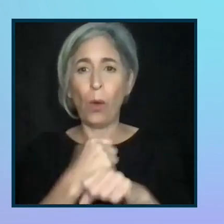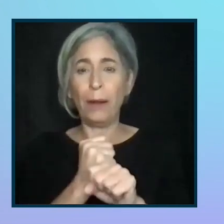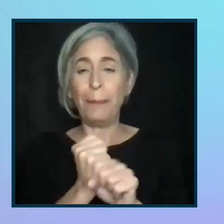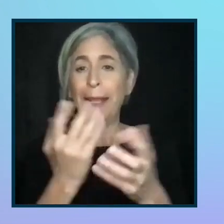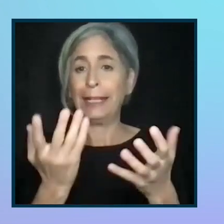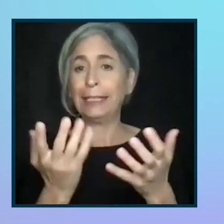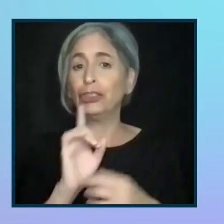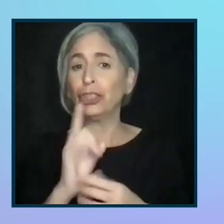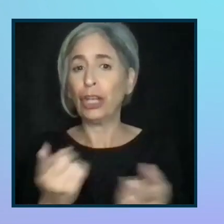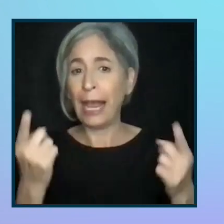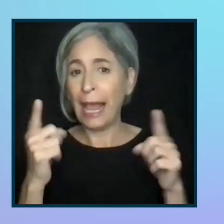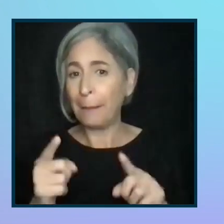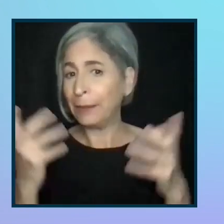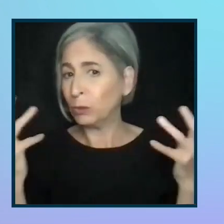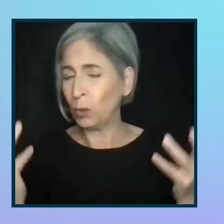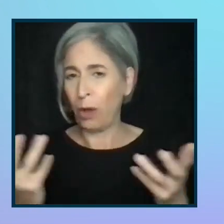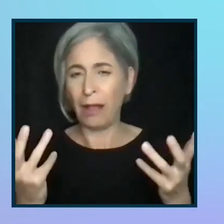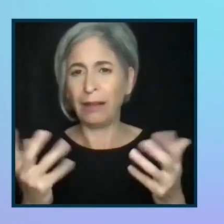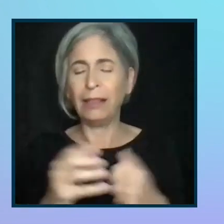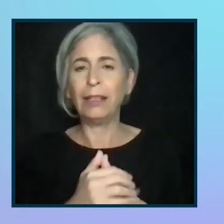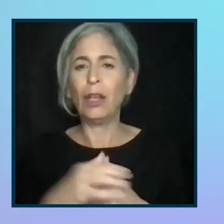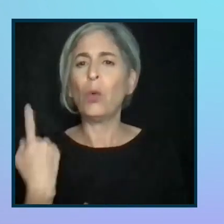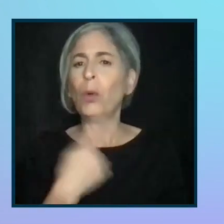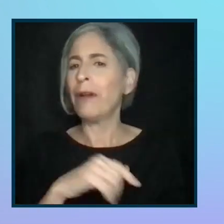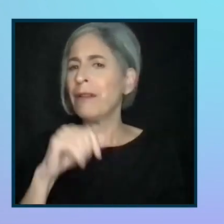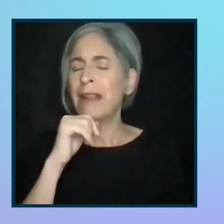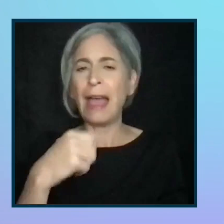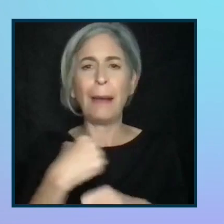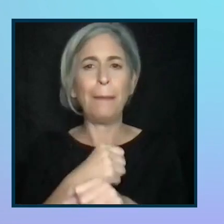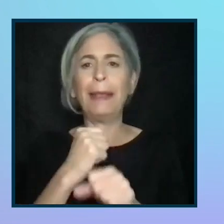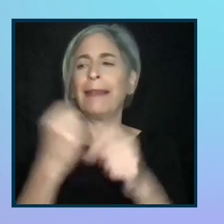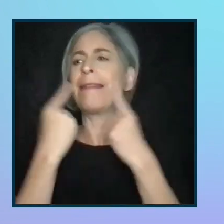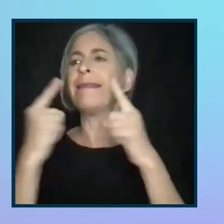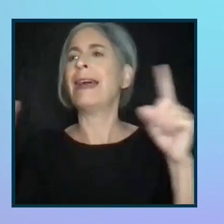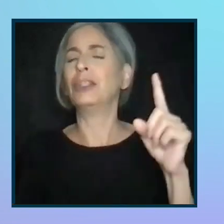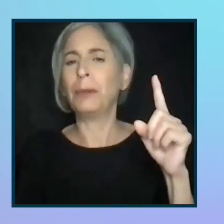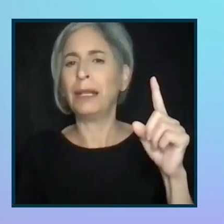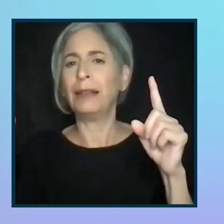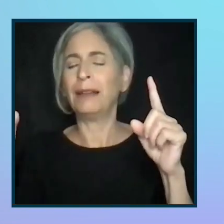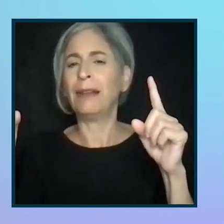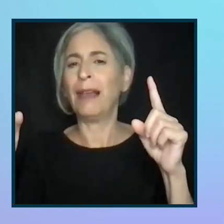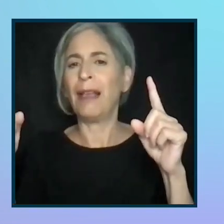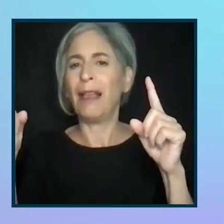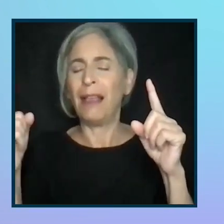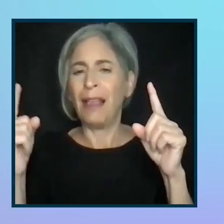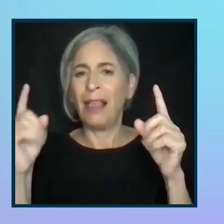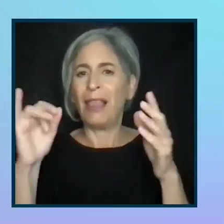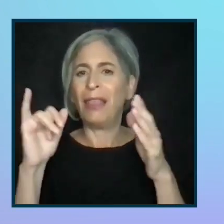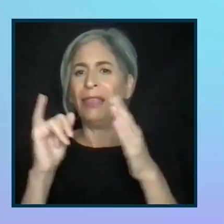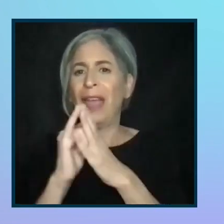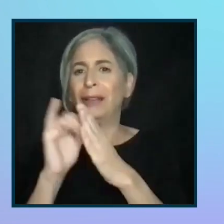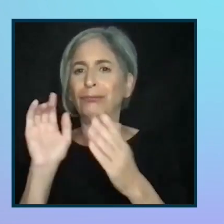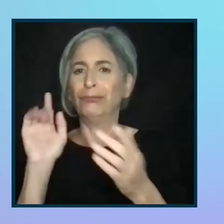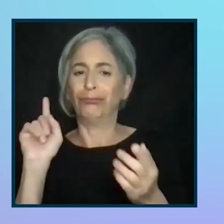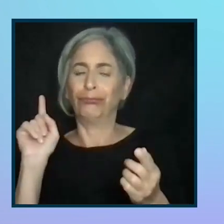is that we're not making announcements that undermine the work that we're trying to do, like those empty gestures,